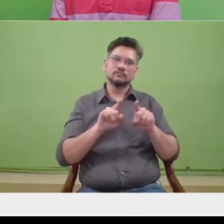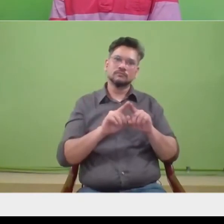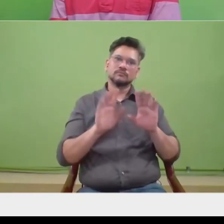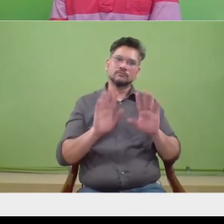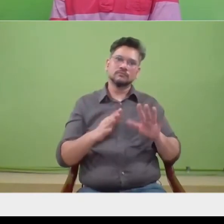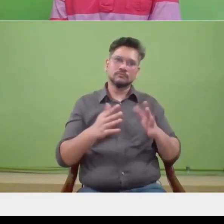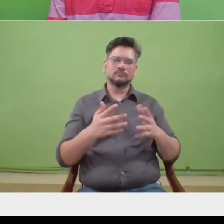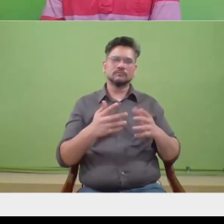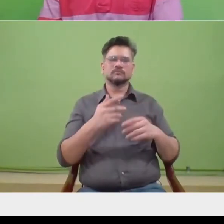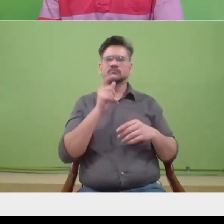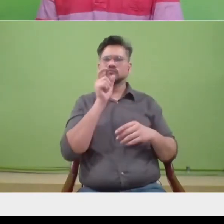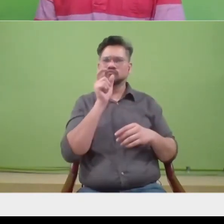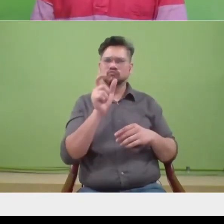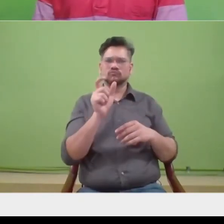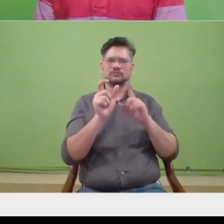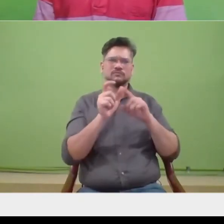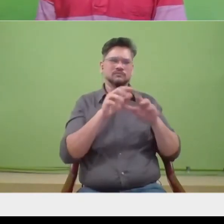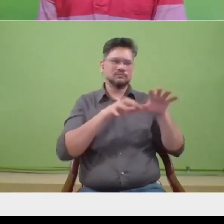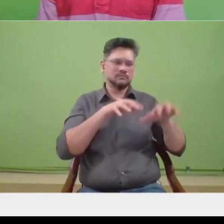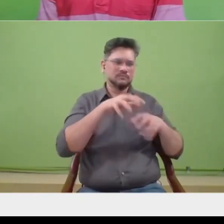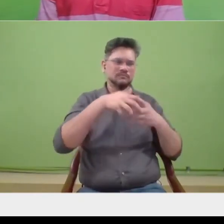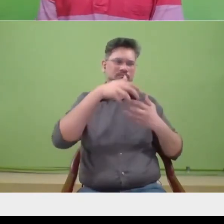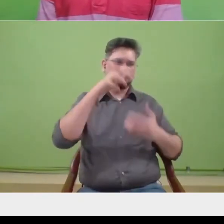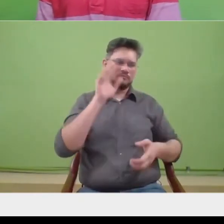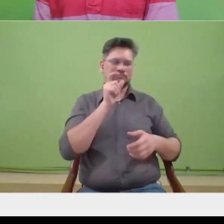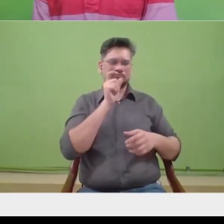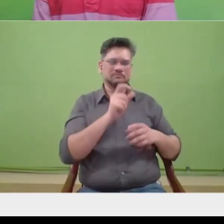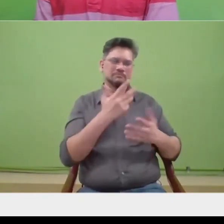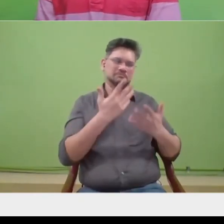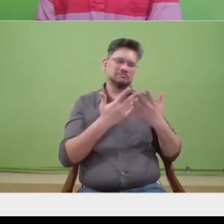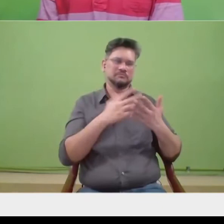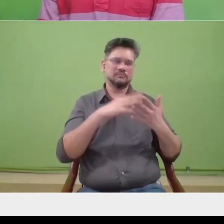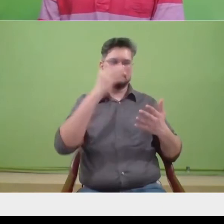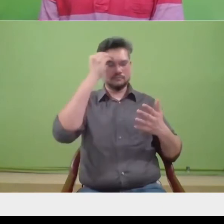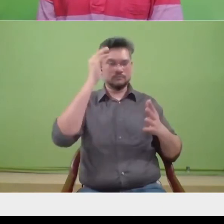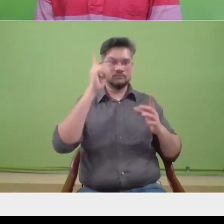it is not culturally familiar to you you still would know about it so that was